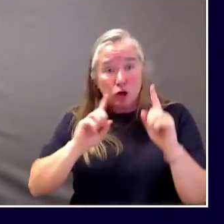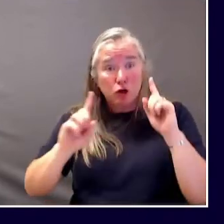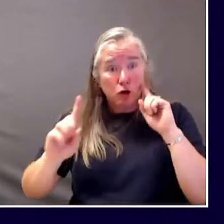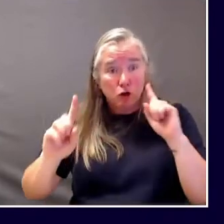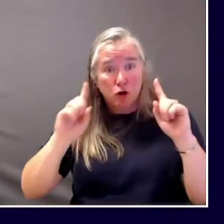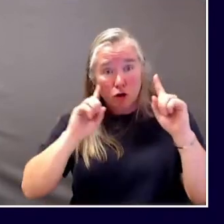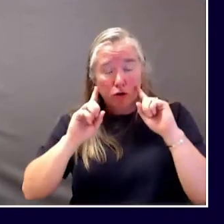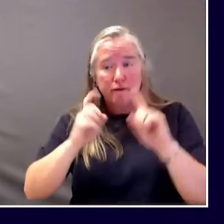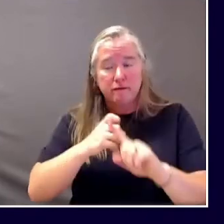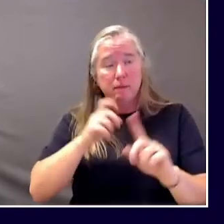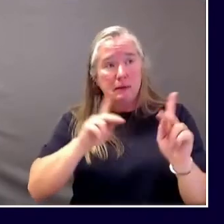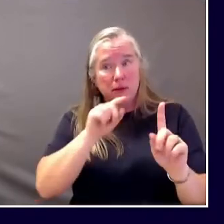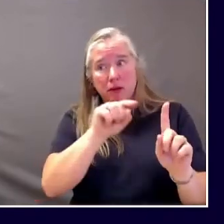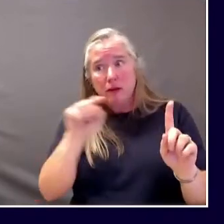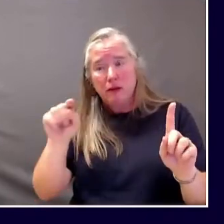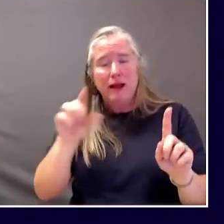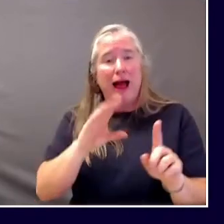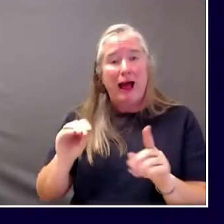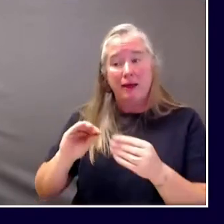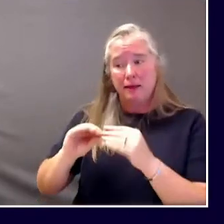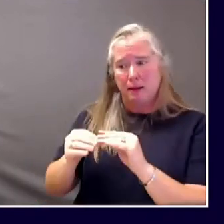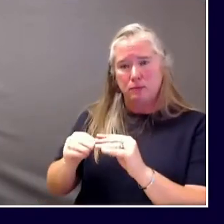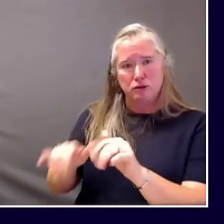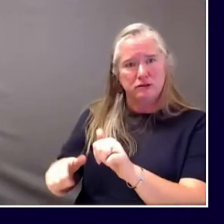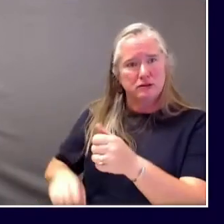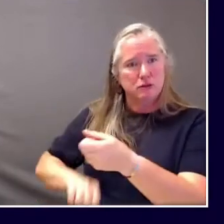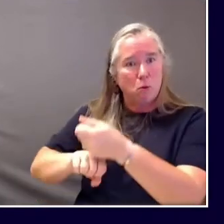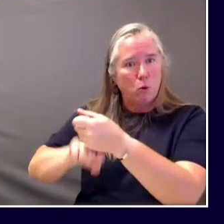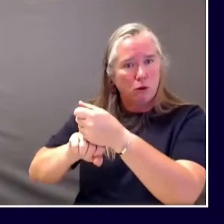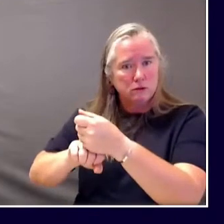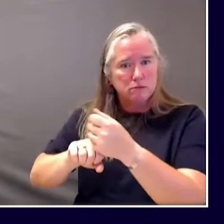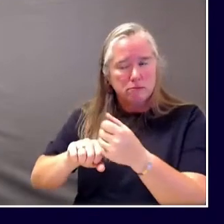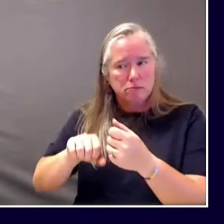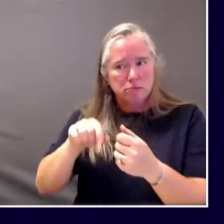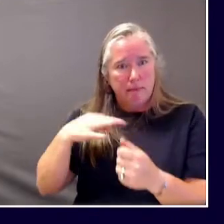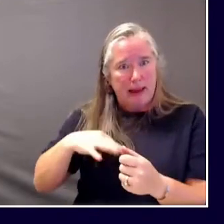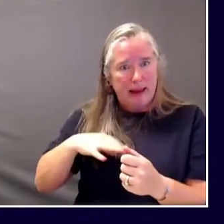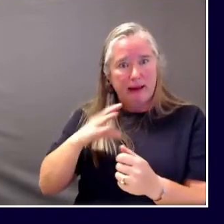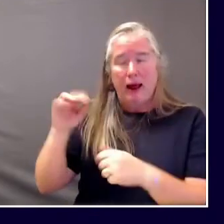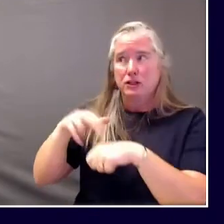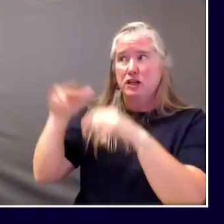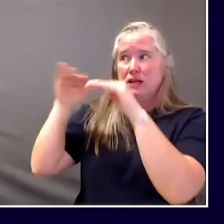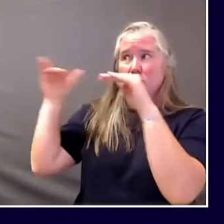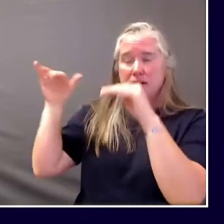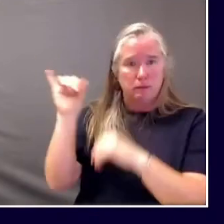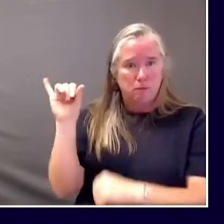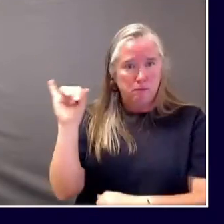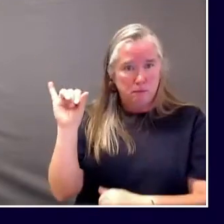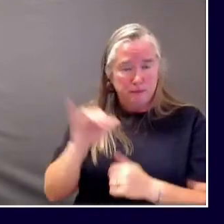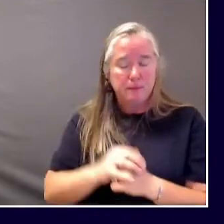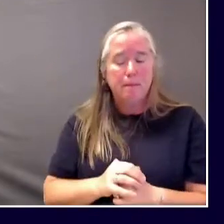as well as trends and data that